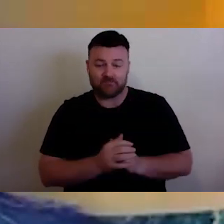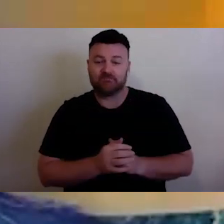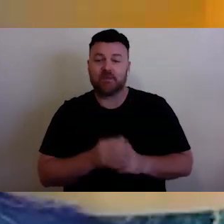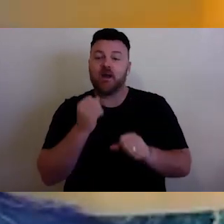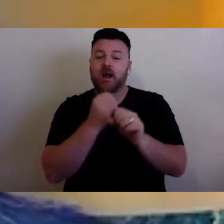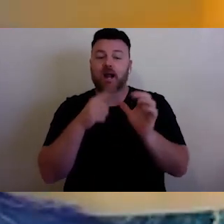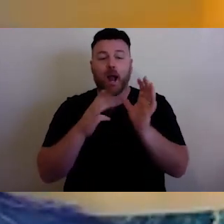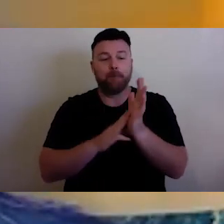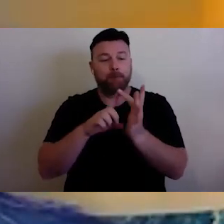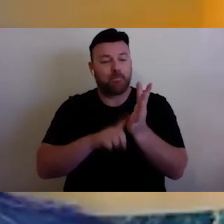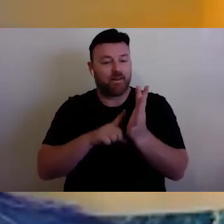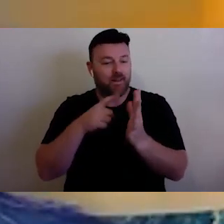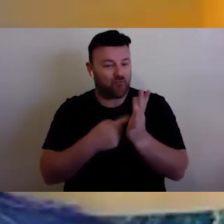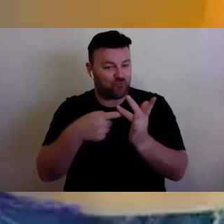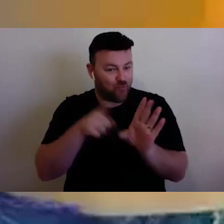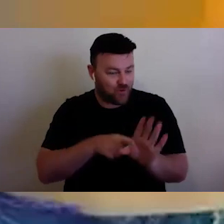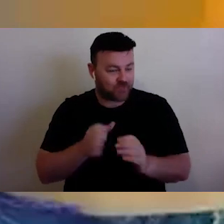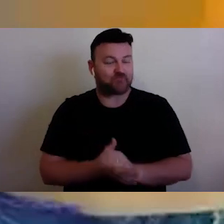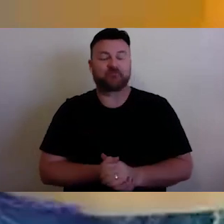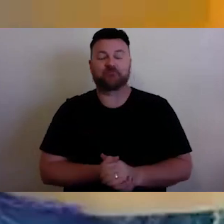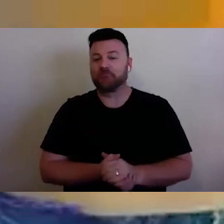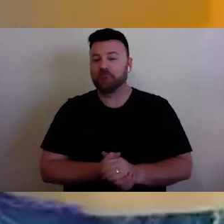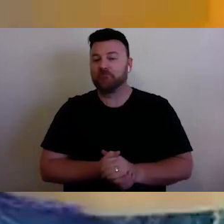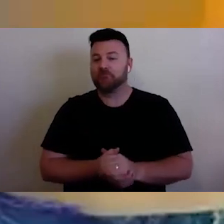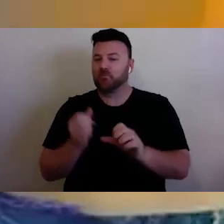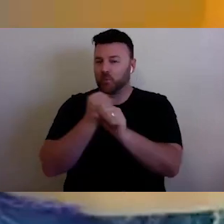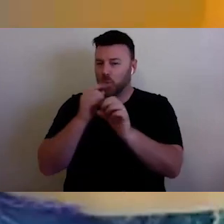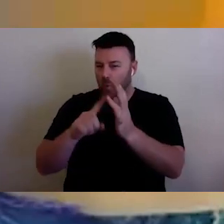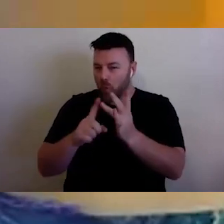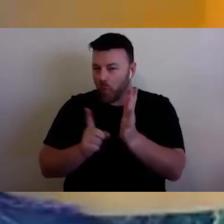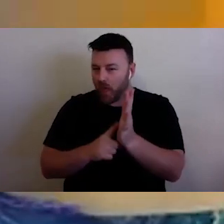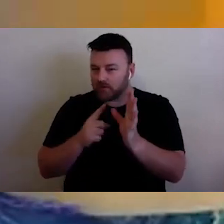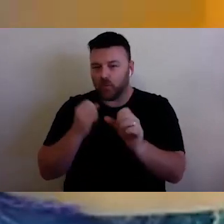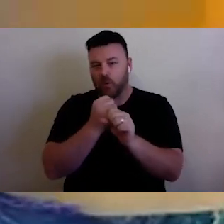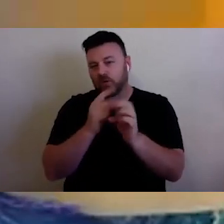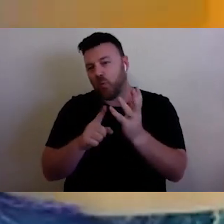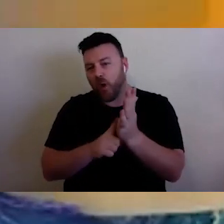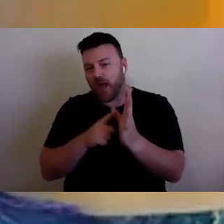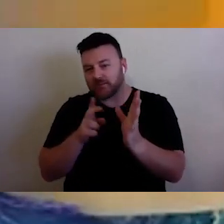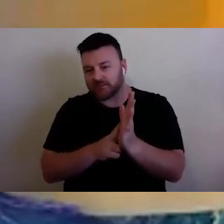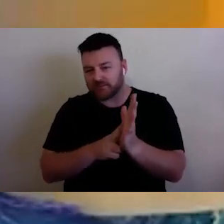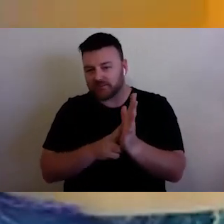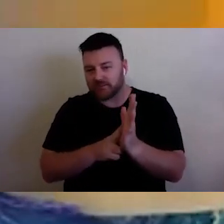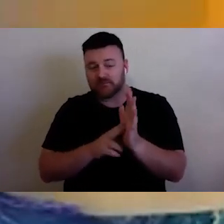We have Kulin. A whole bunch of wonderful nations.